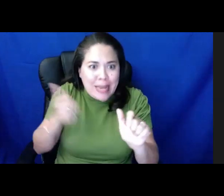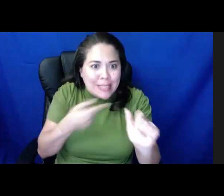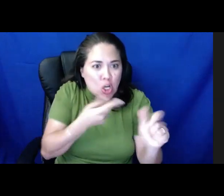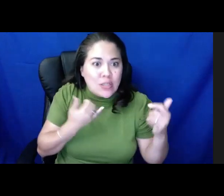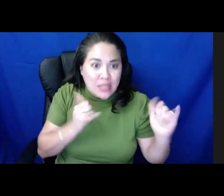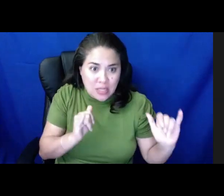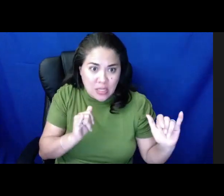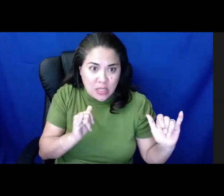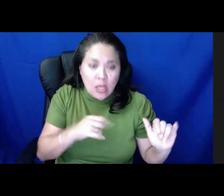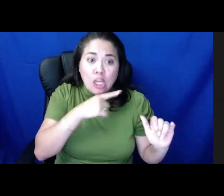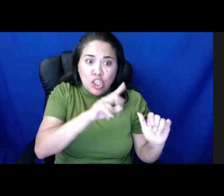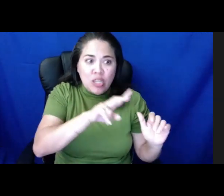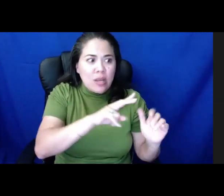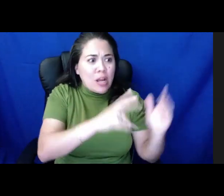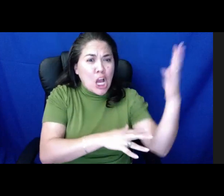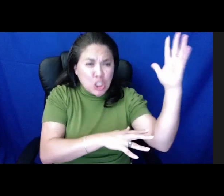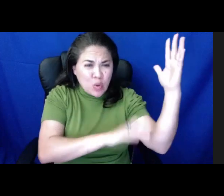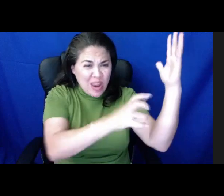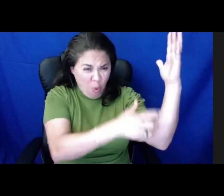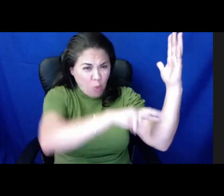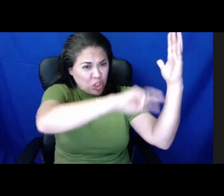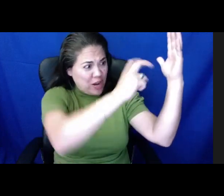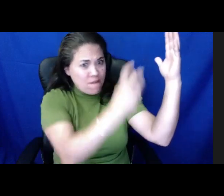Leslie McIntosh: She fell into a hole at the base of the tallest tree.